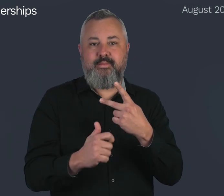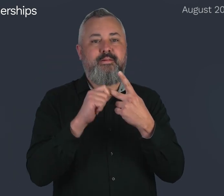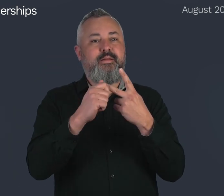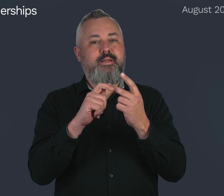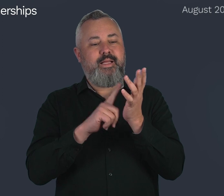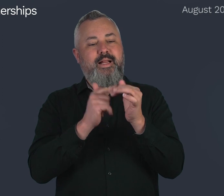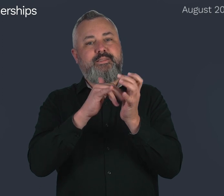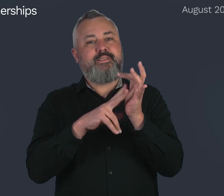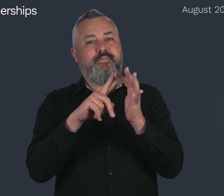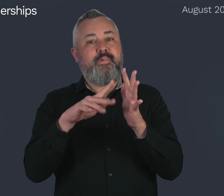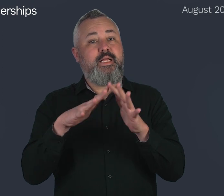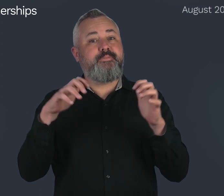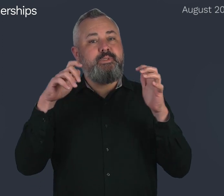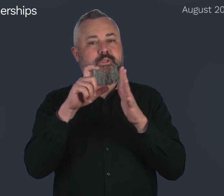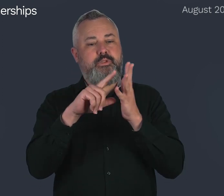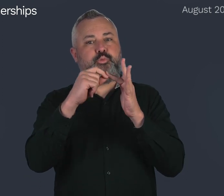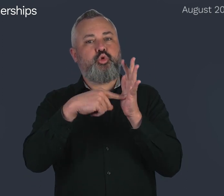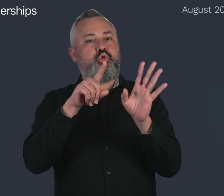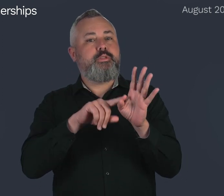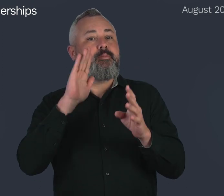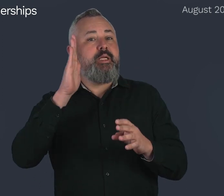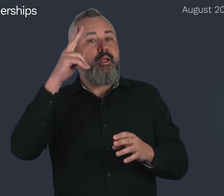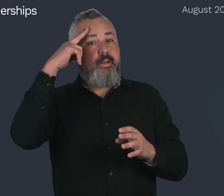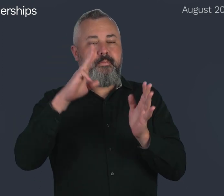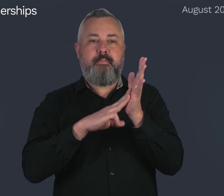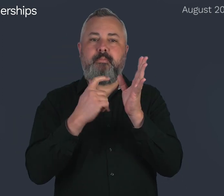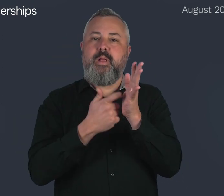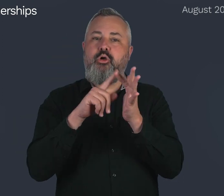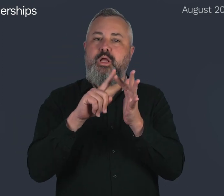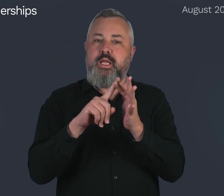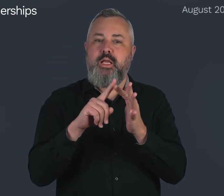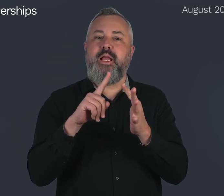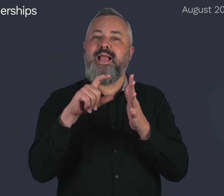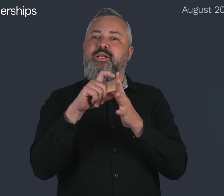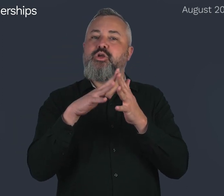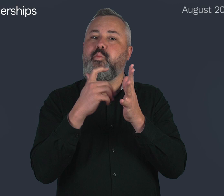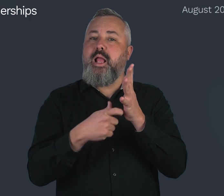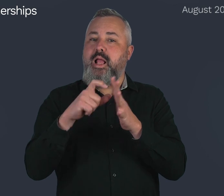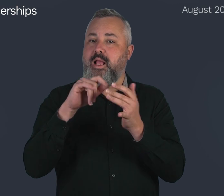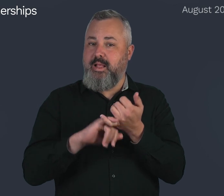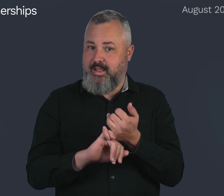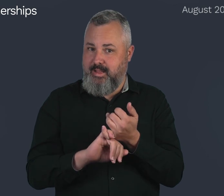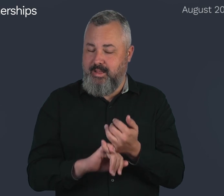Legislative Assembly Deputy Speaker Maree Edwards